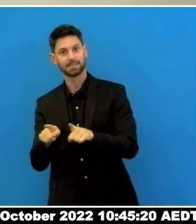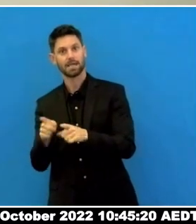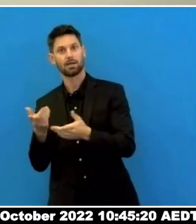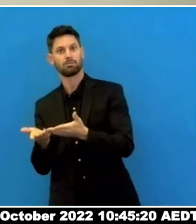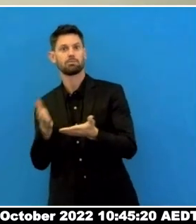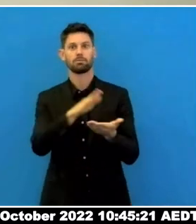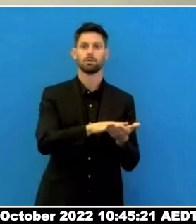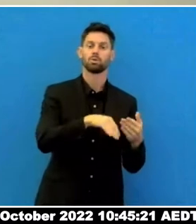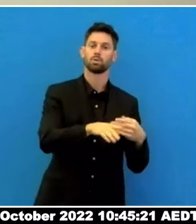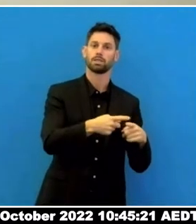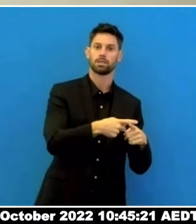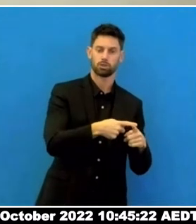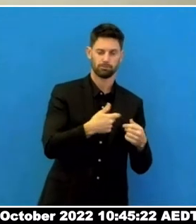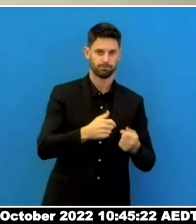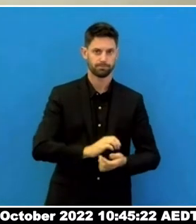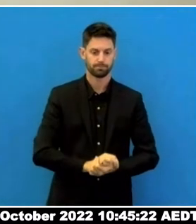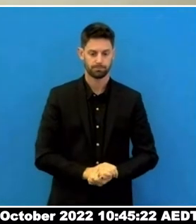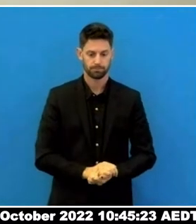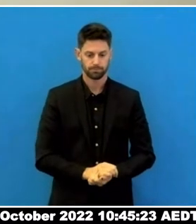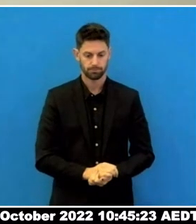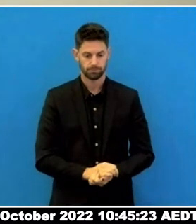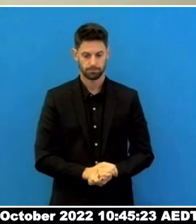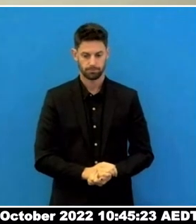So, may I start? Yes.